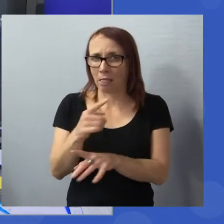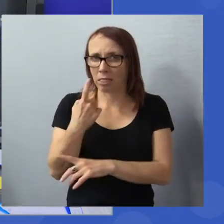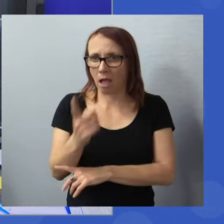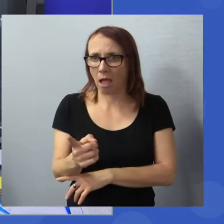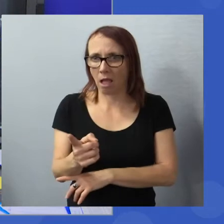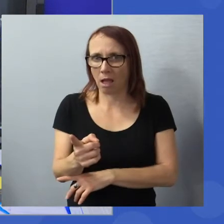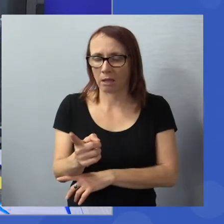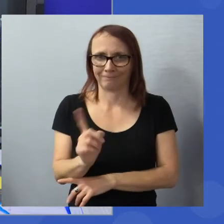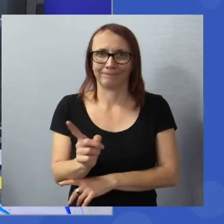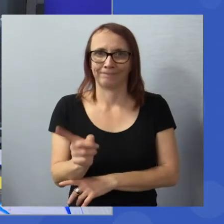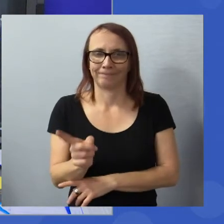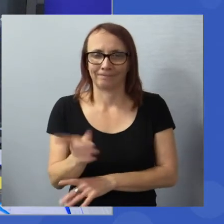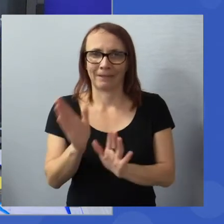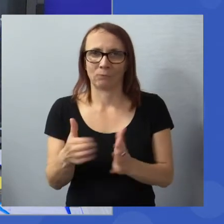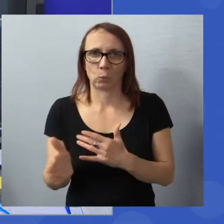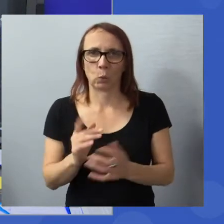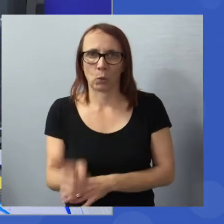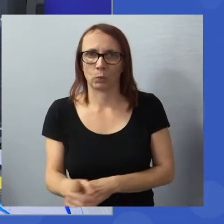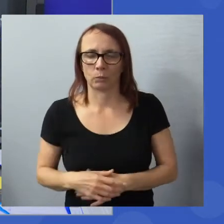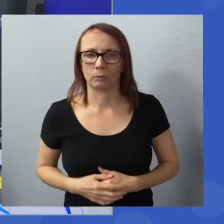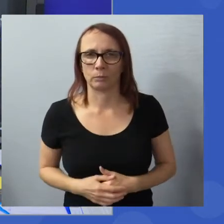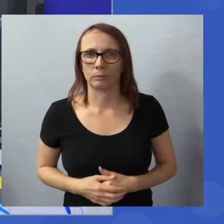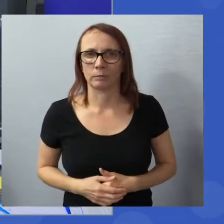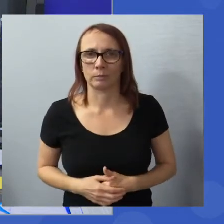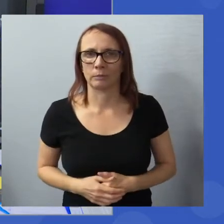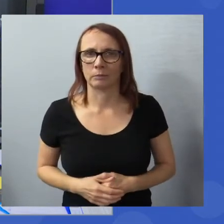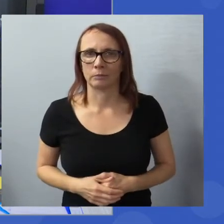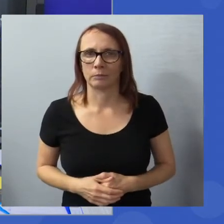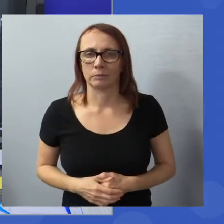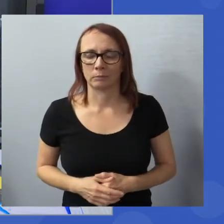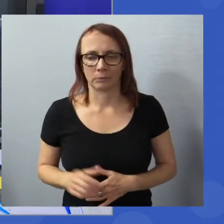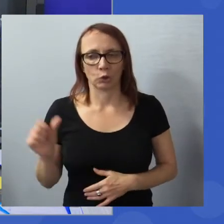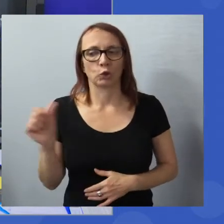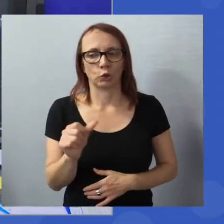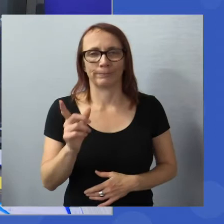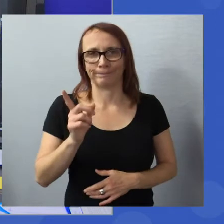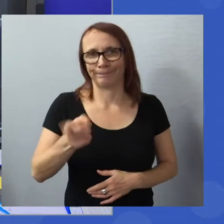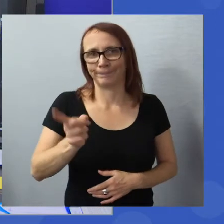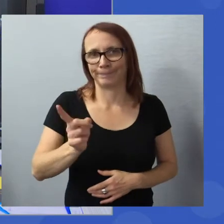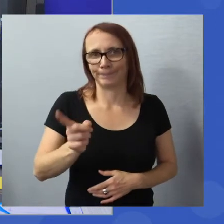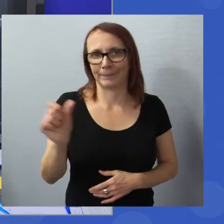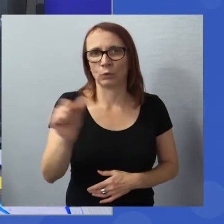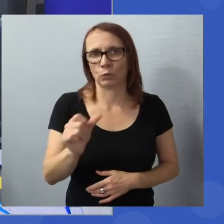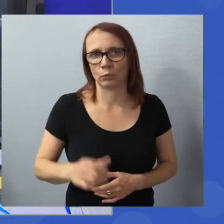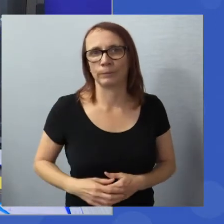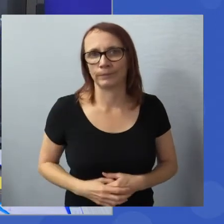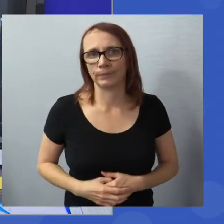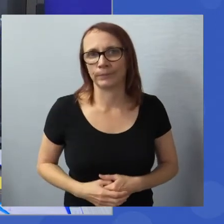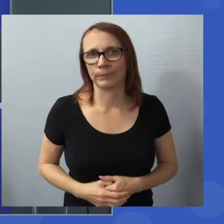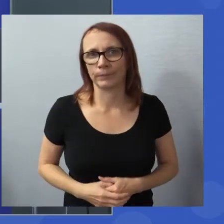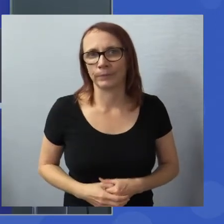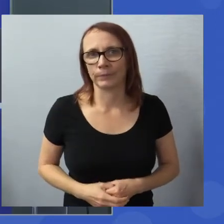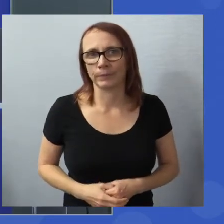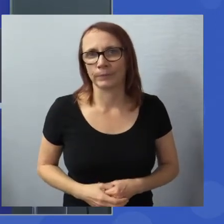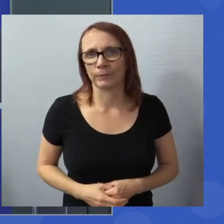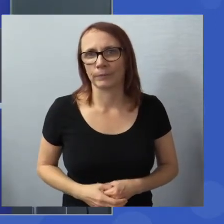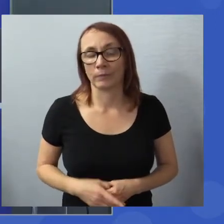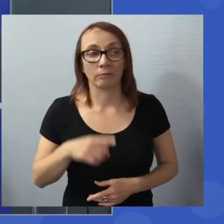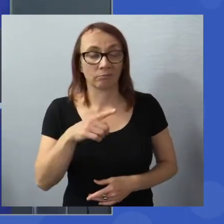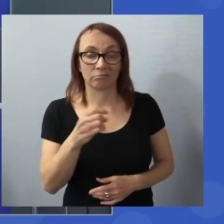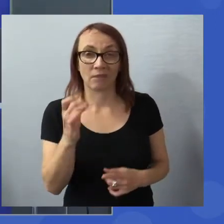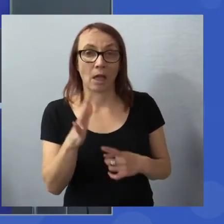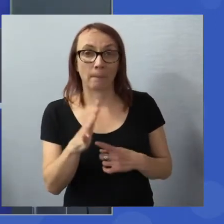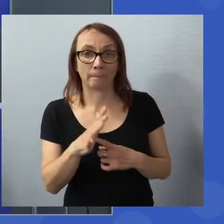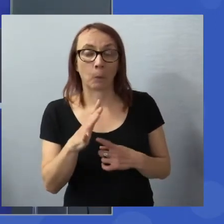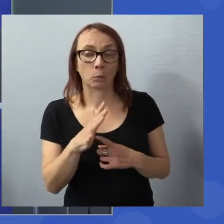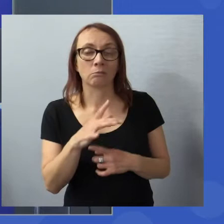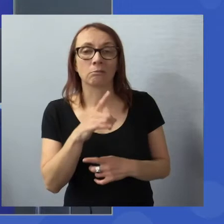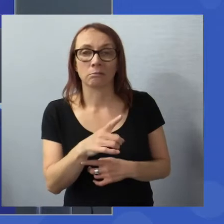table were speaking about and they should be taken to entertain and it's